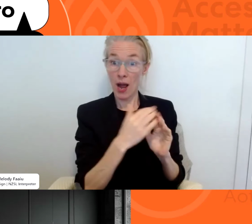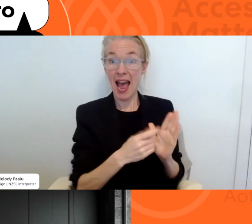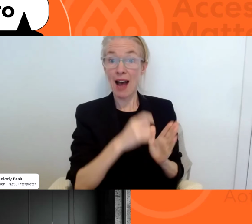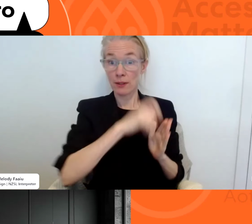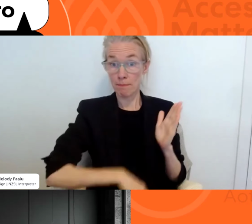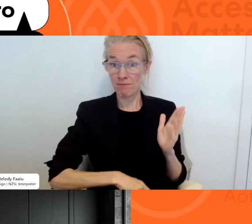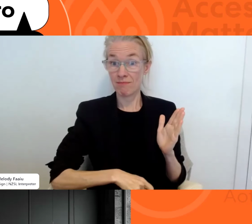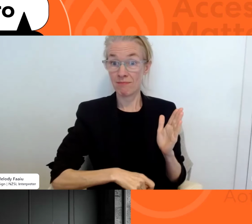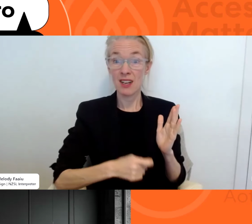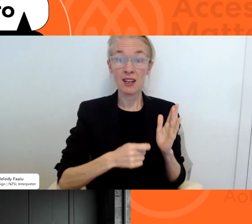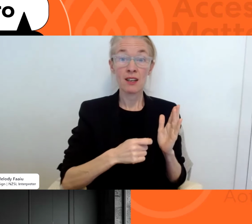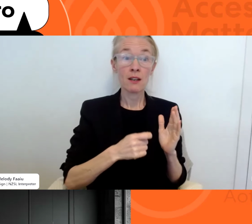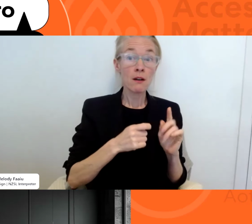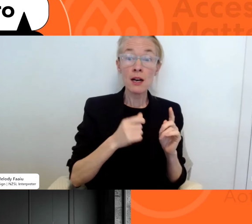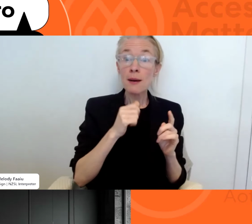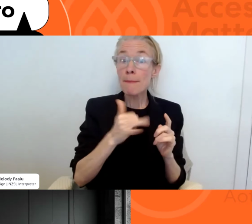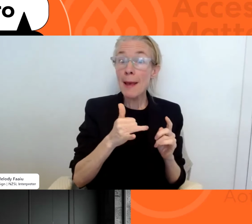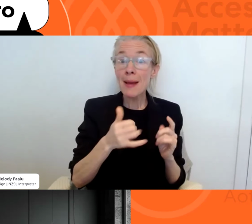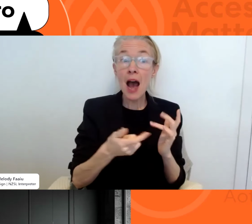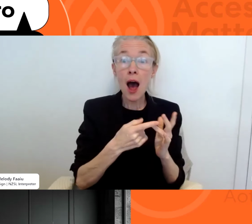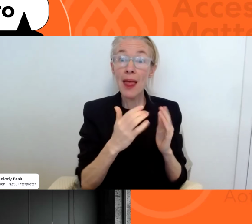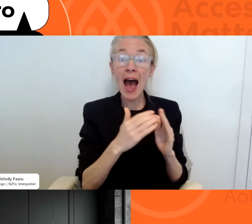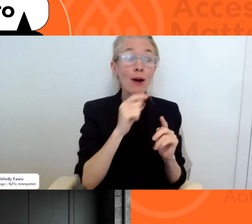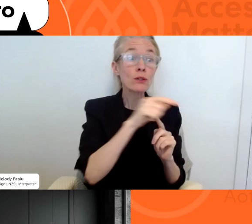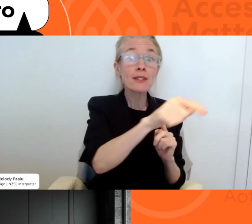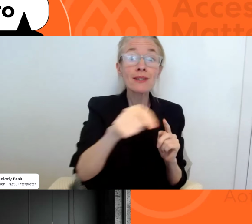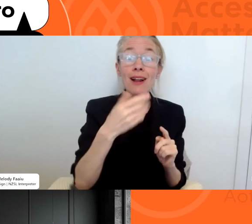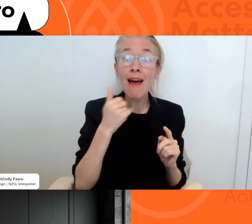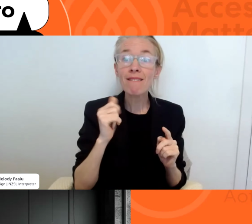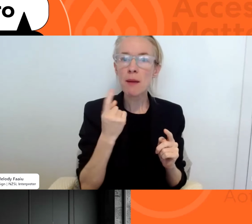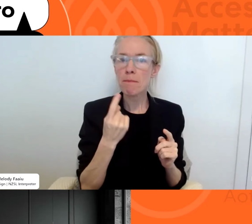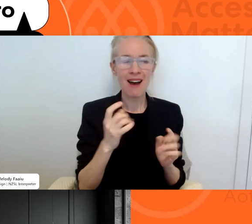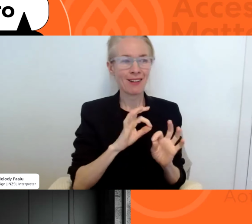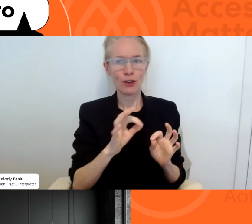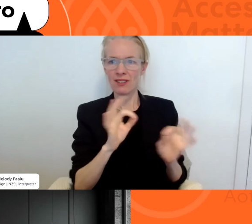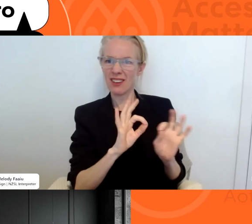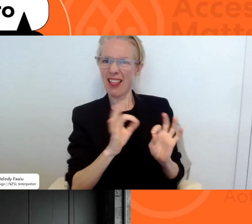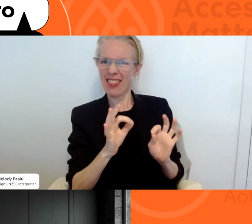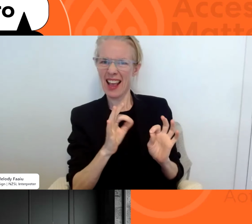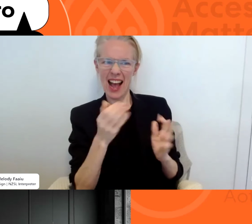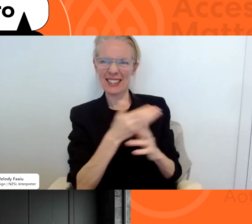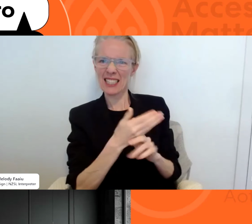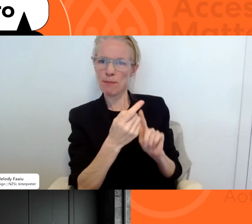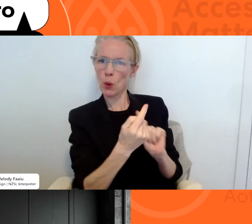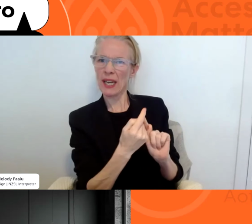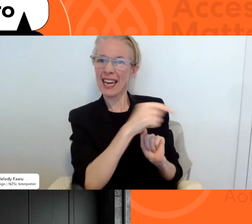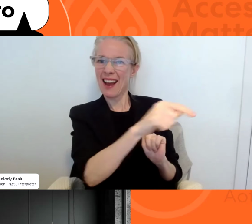areas that we can look at. And the legislation that's available,